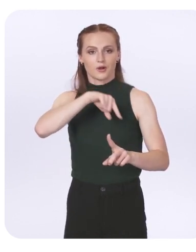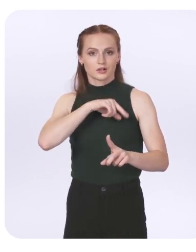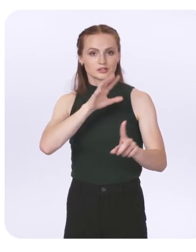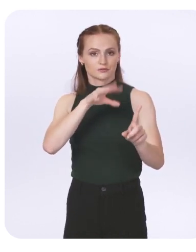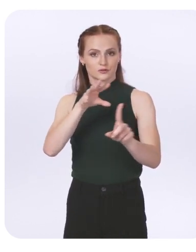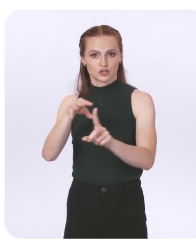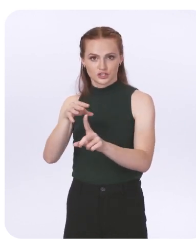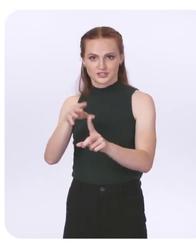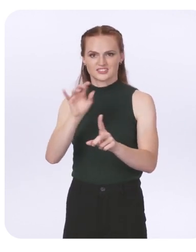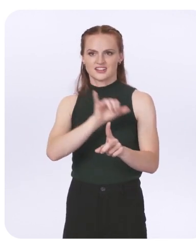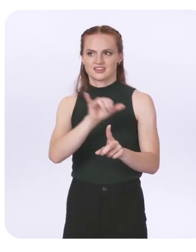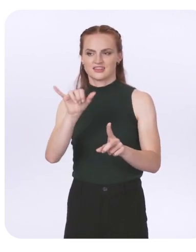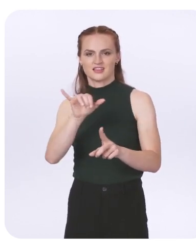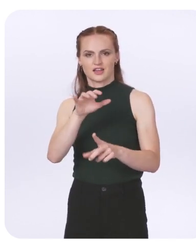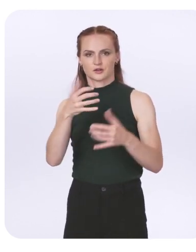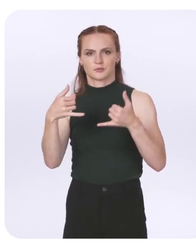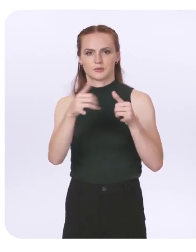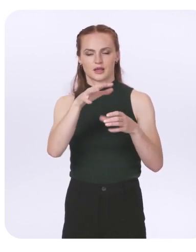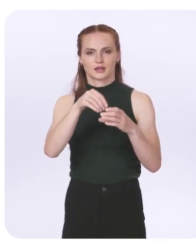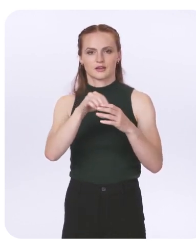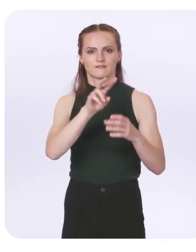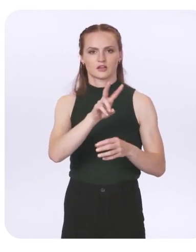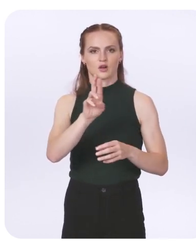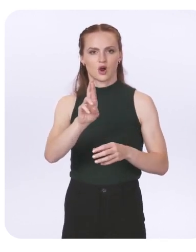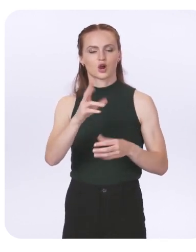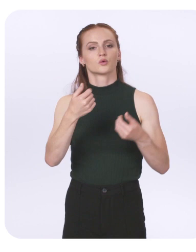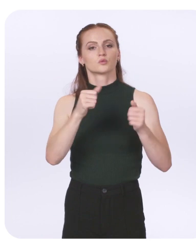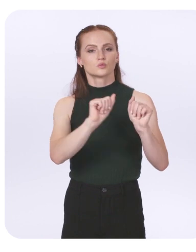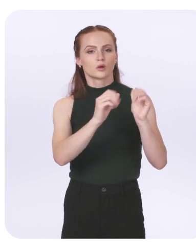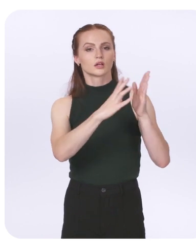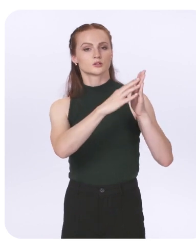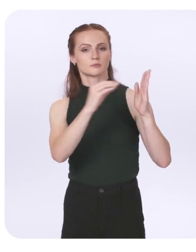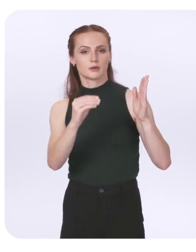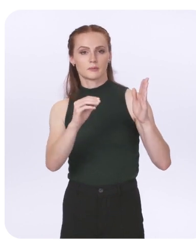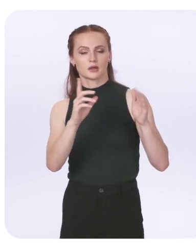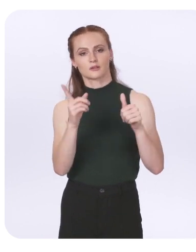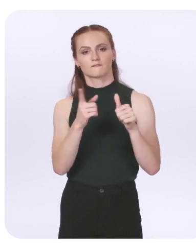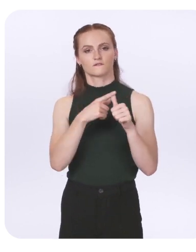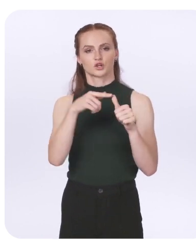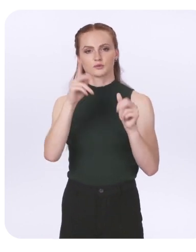We tried to mimic the first-person view to be as close to the VR feeling